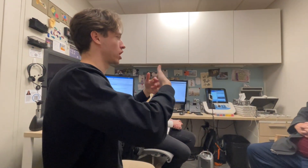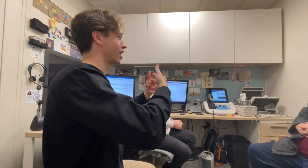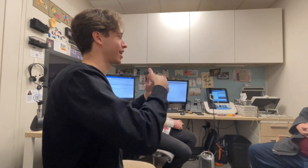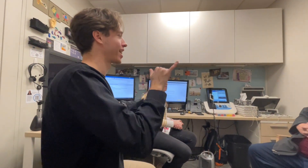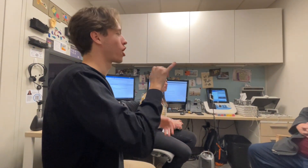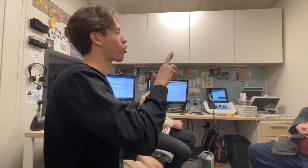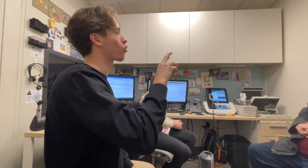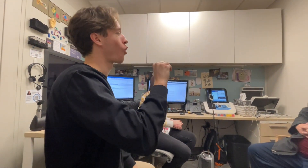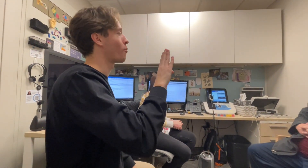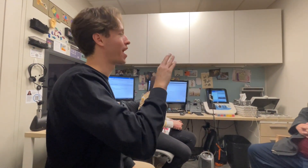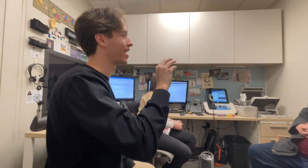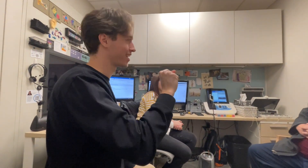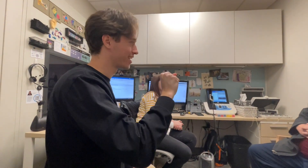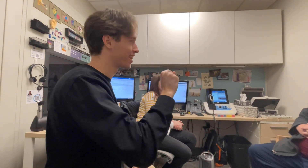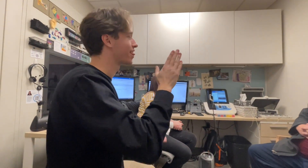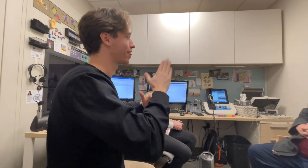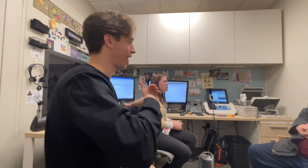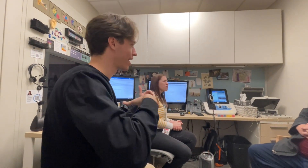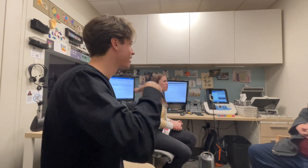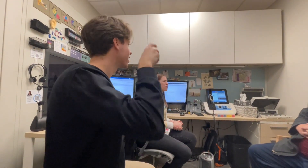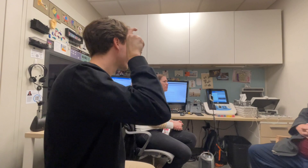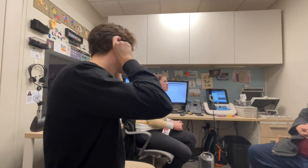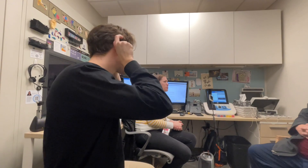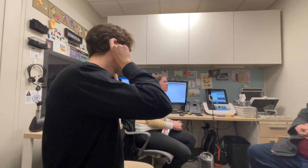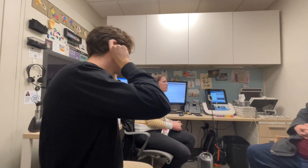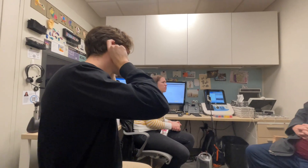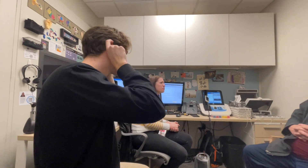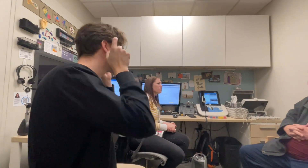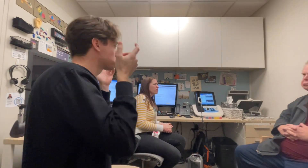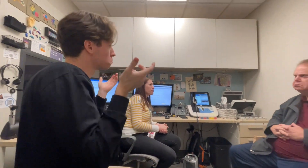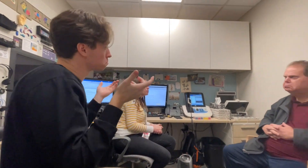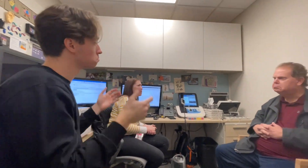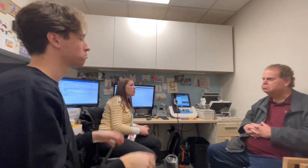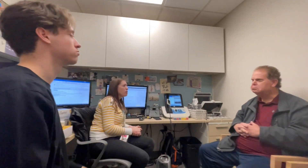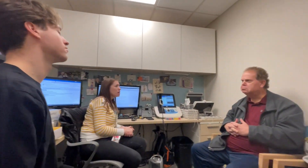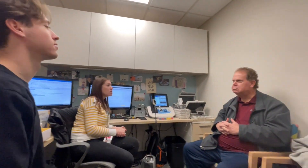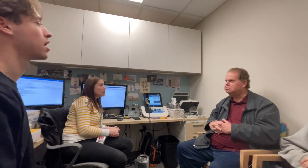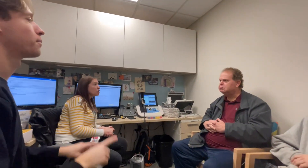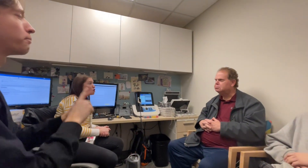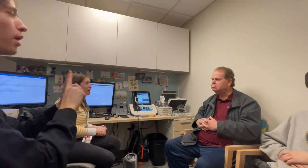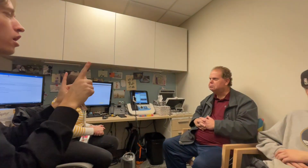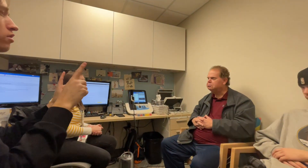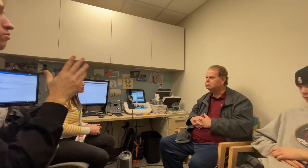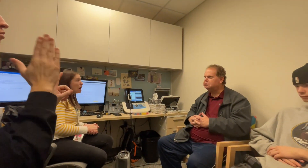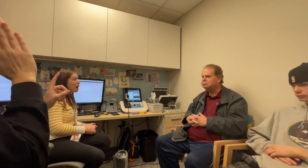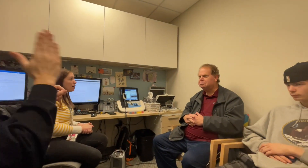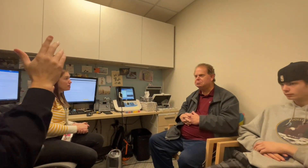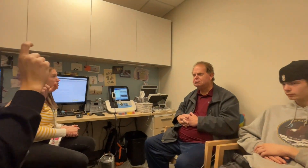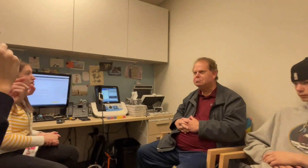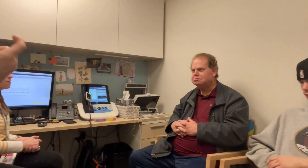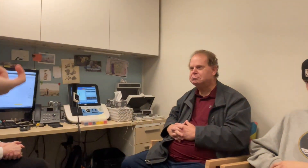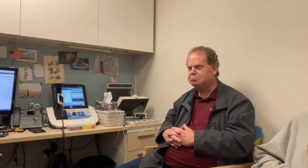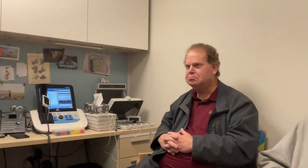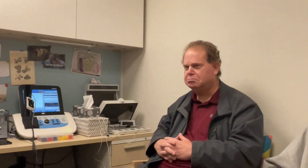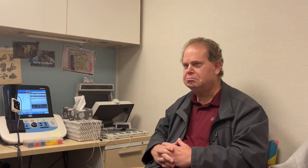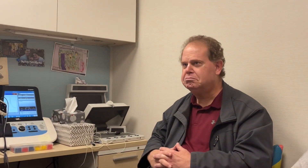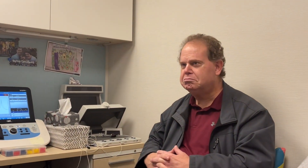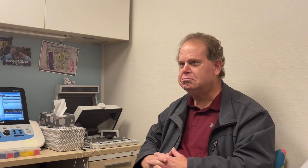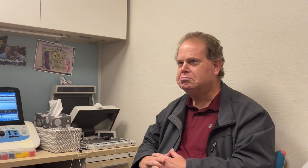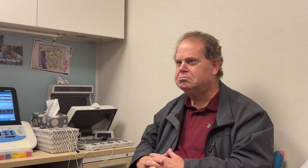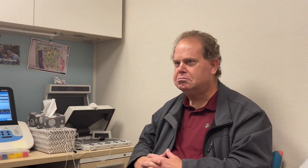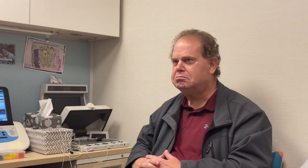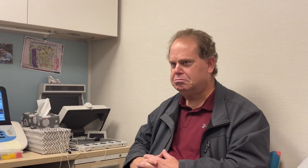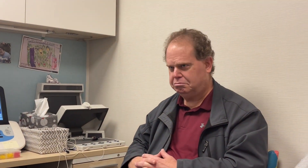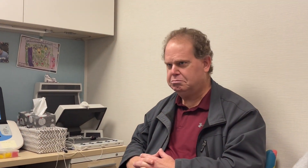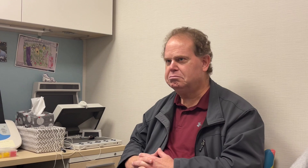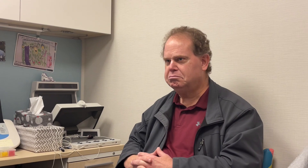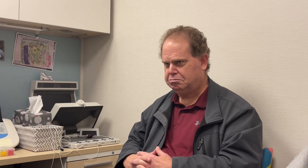that than hearing aids do but it's going to change a lot in the first few weeks so